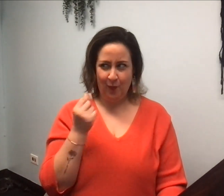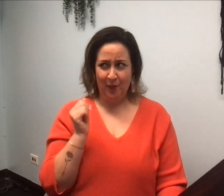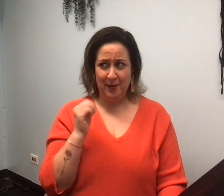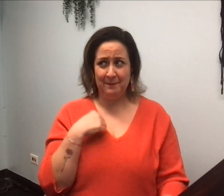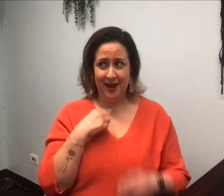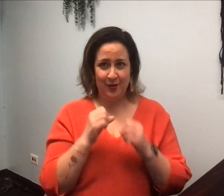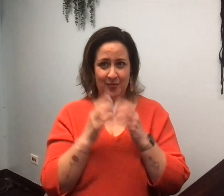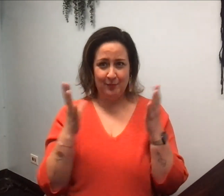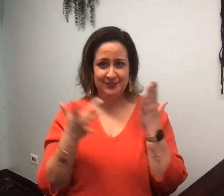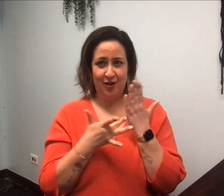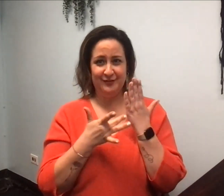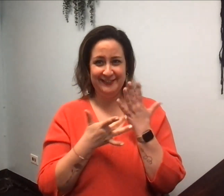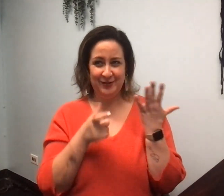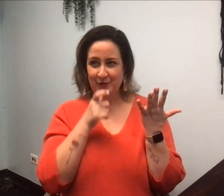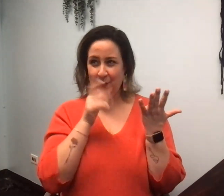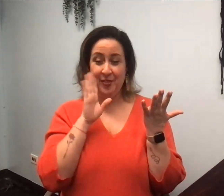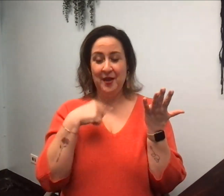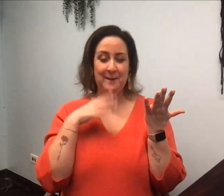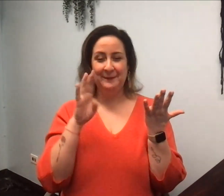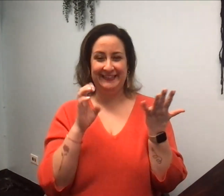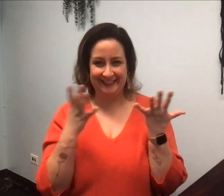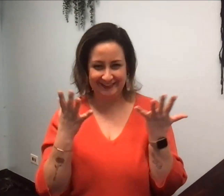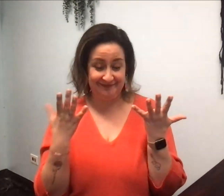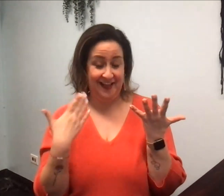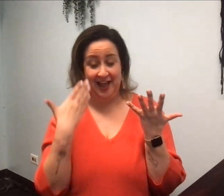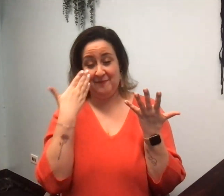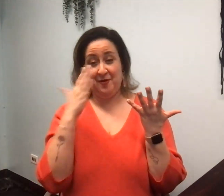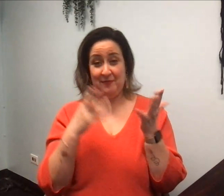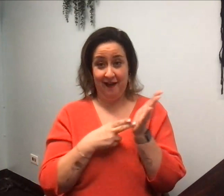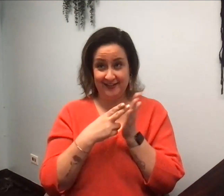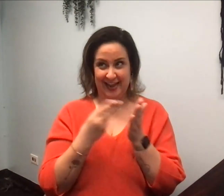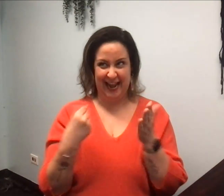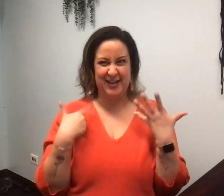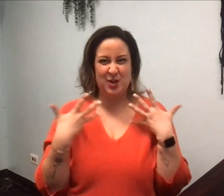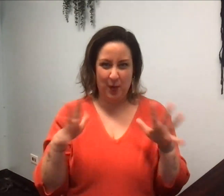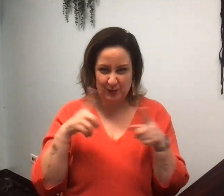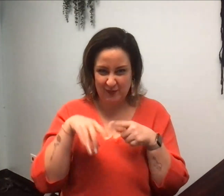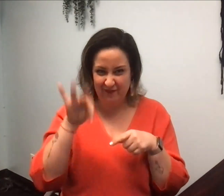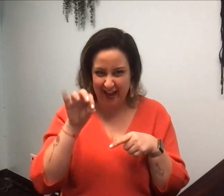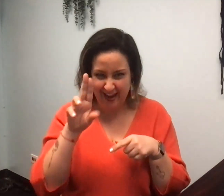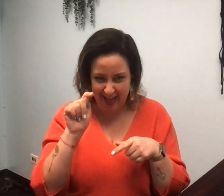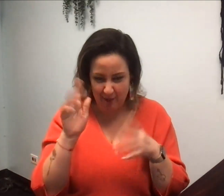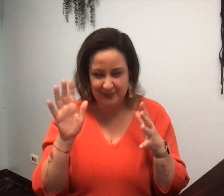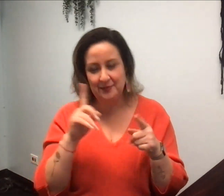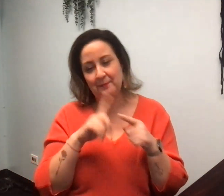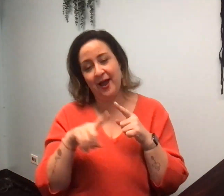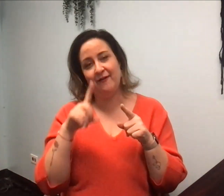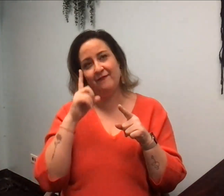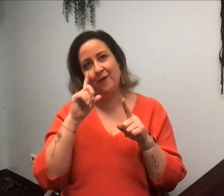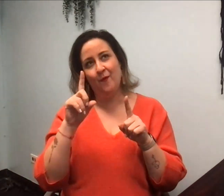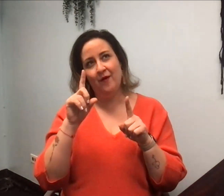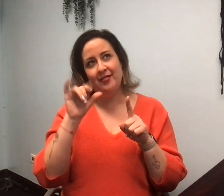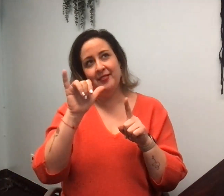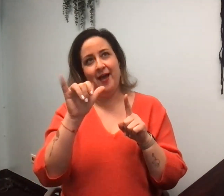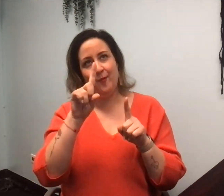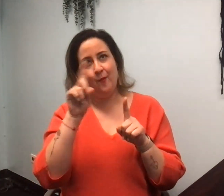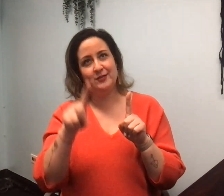what I am or what I'd be doing without technology. To be honest, I don't know,